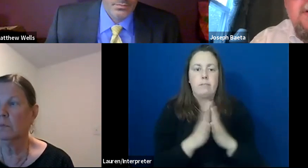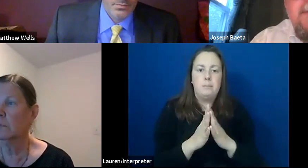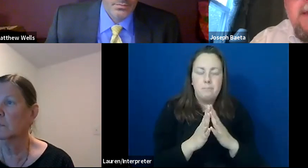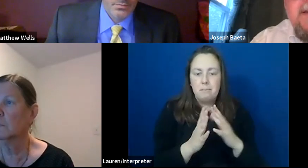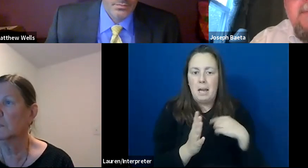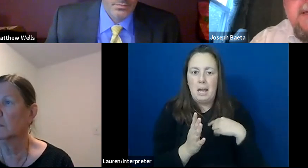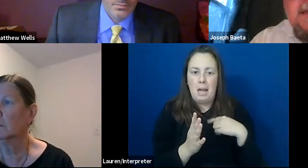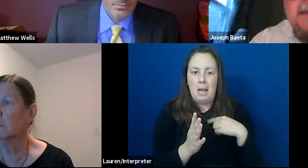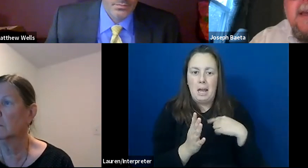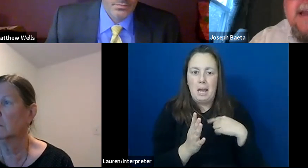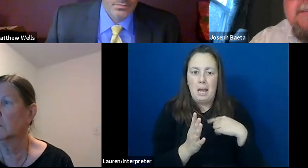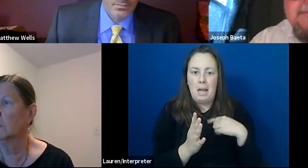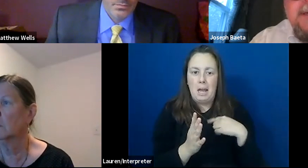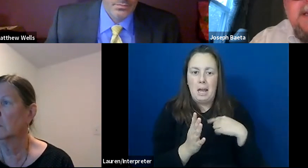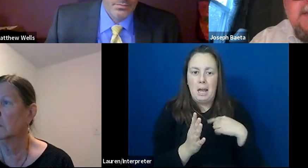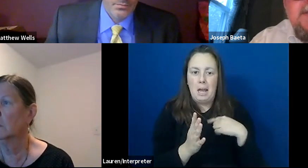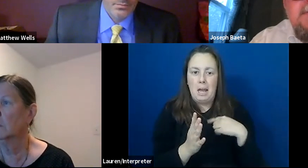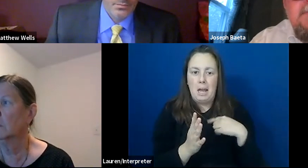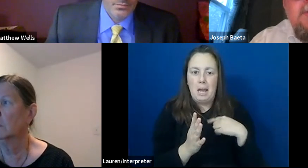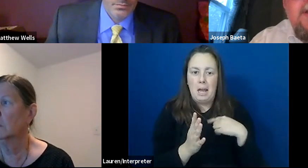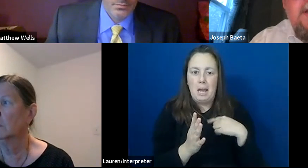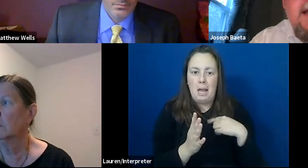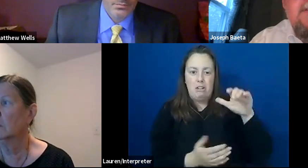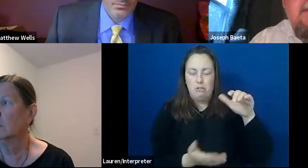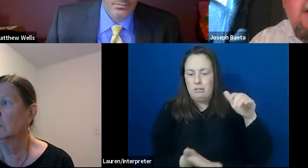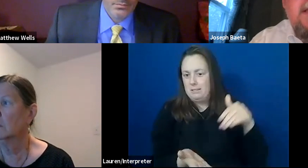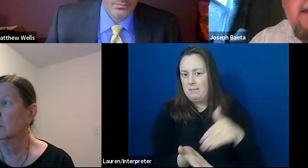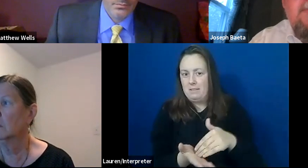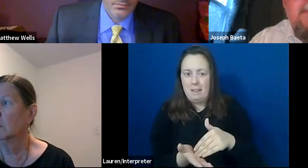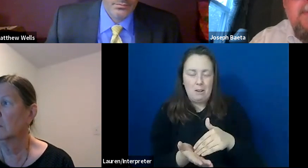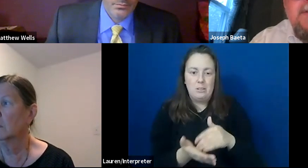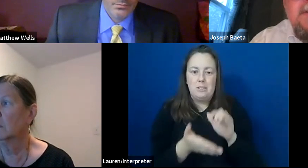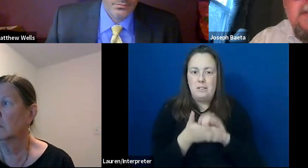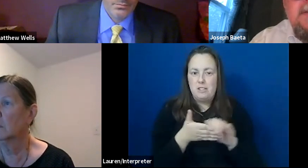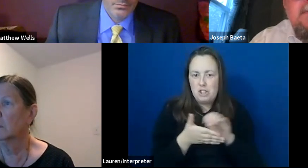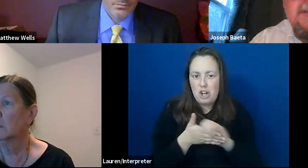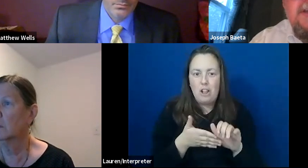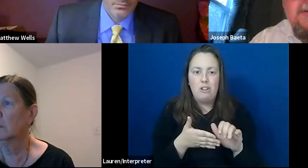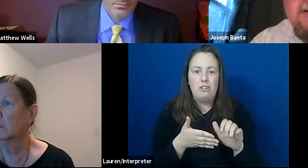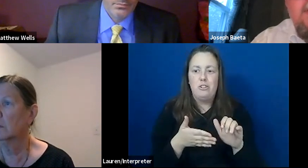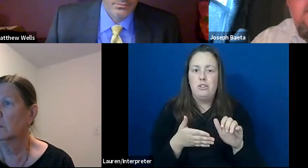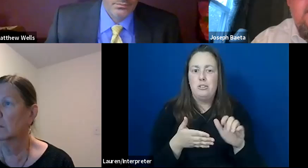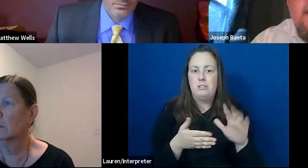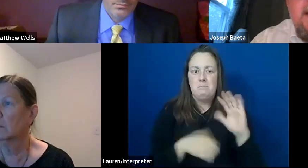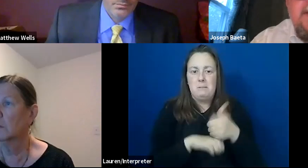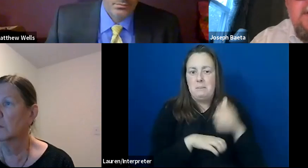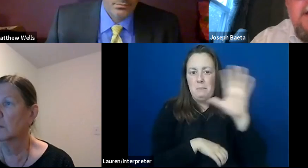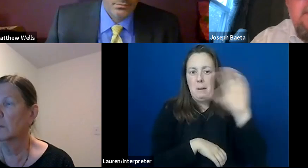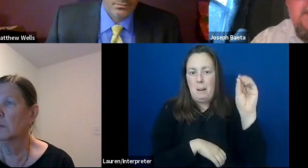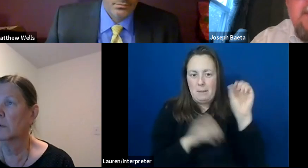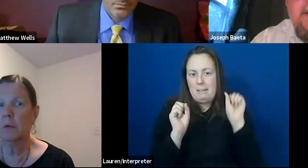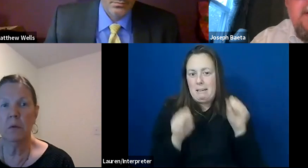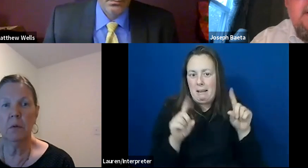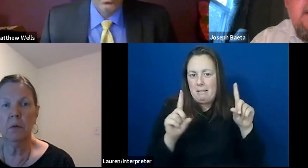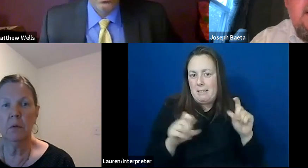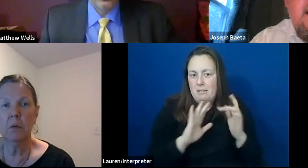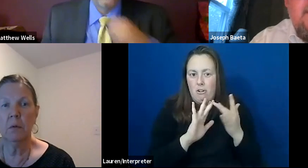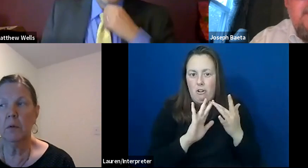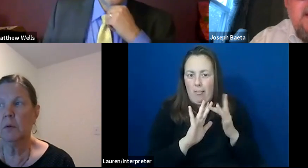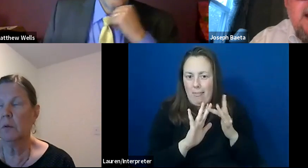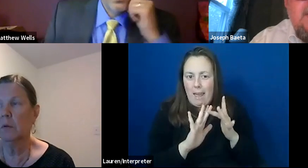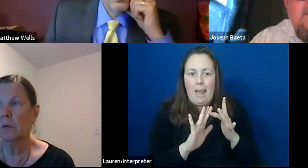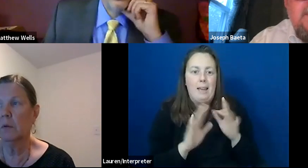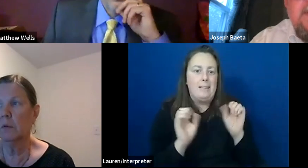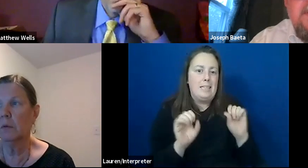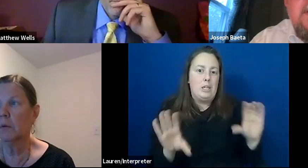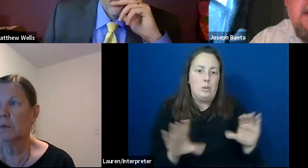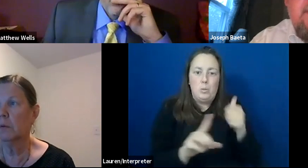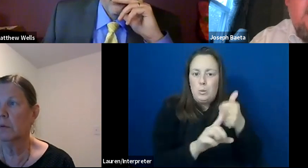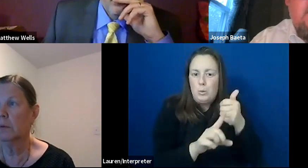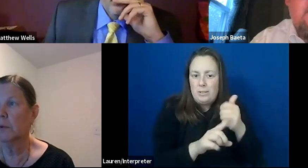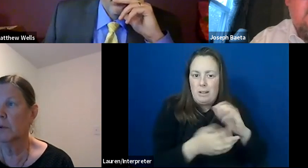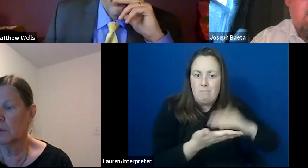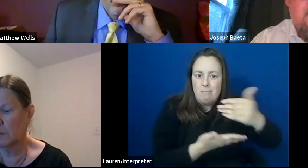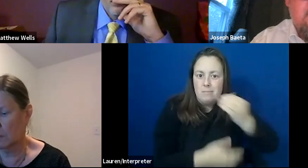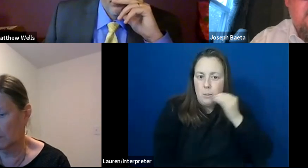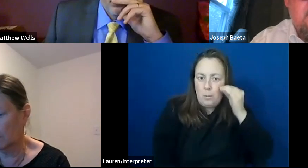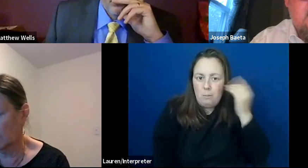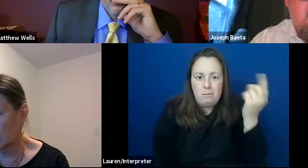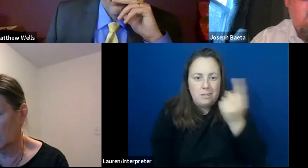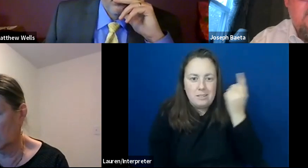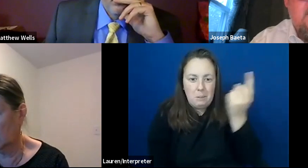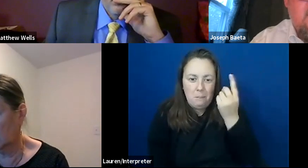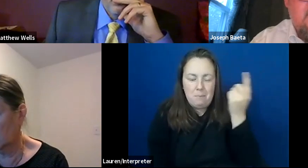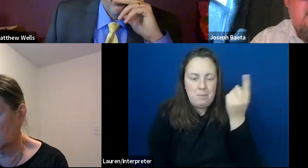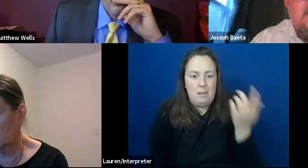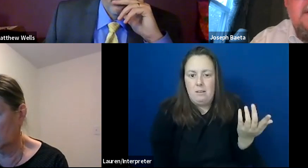Joseph Baeta: During the pandemic and have a P s where you can now take them online or paper pencil and he can do it at home, you can do it it's incredible what's happening and how i'm interested to see how the colleges, are going to read some of this what's this all gets done.